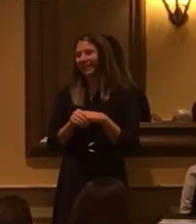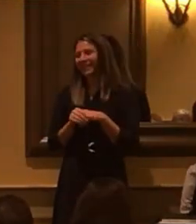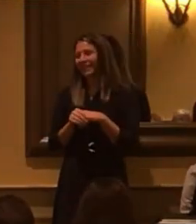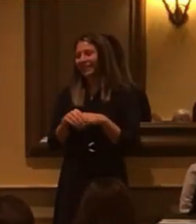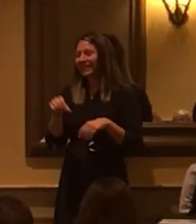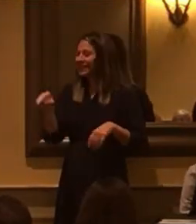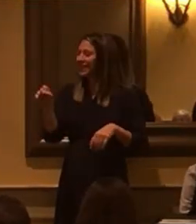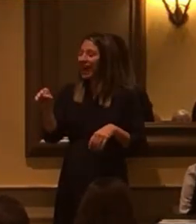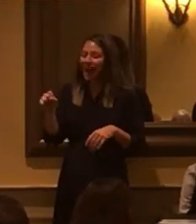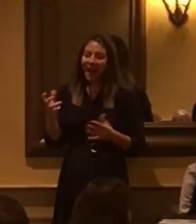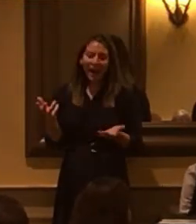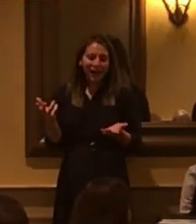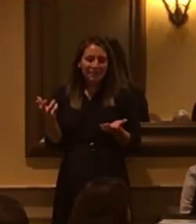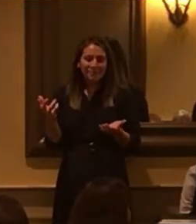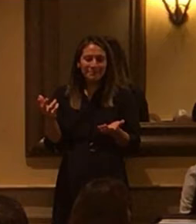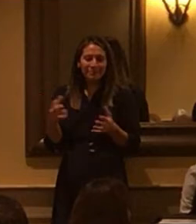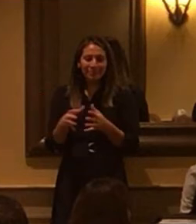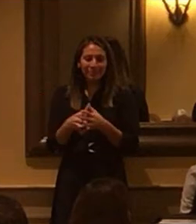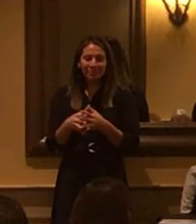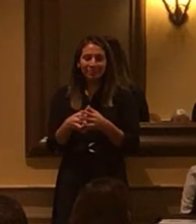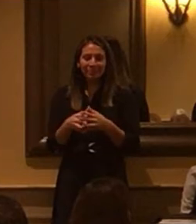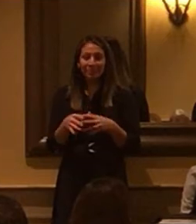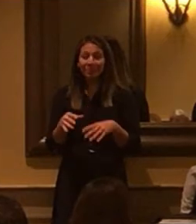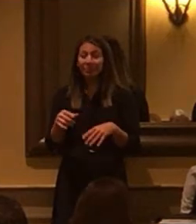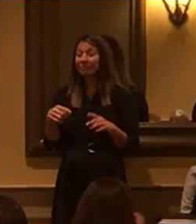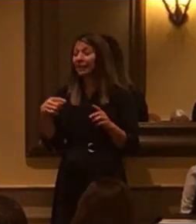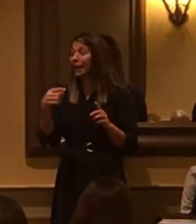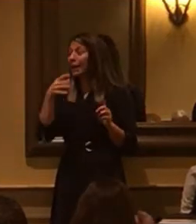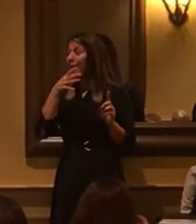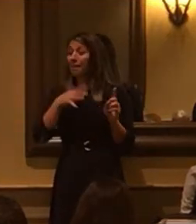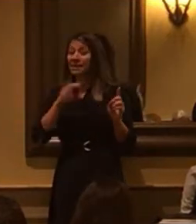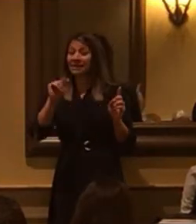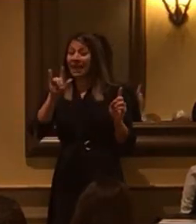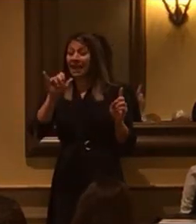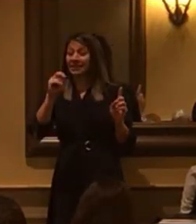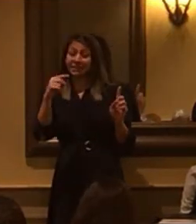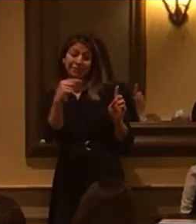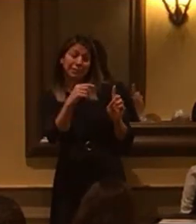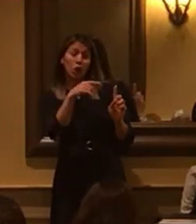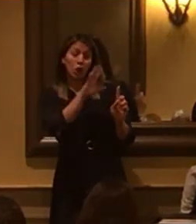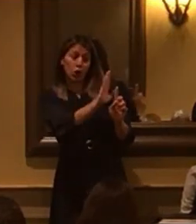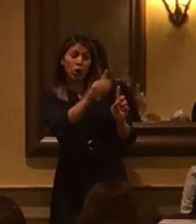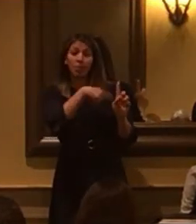Yeah, I... If it wasn't because of Ms. Allyson and these programs that I was part of,